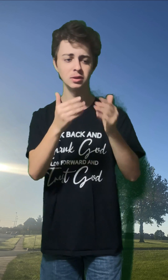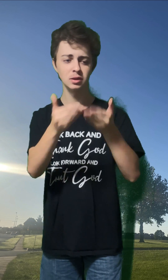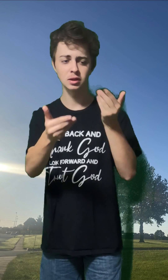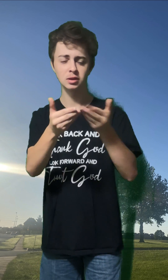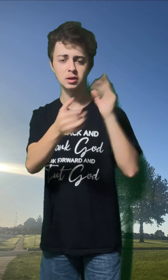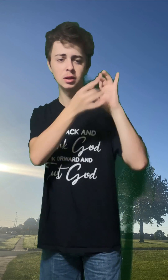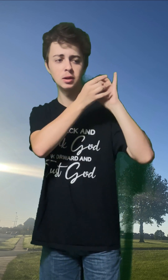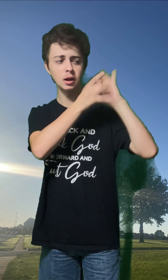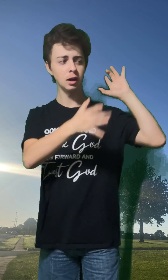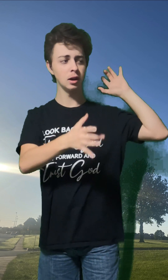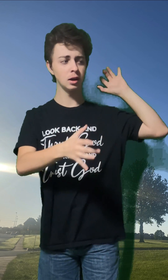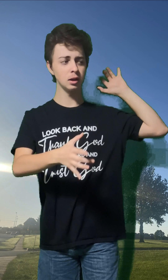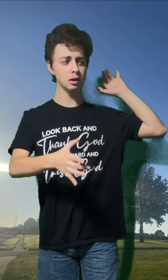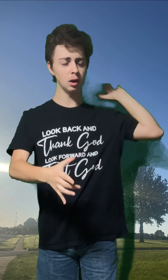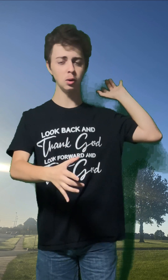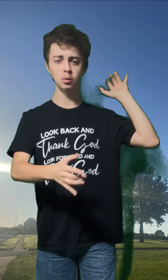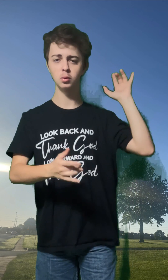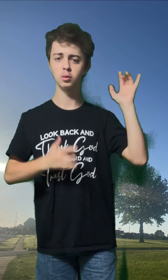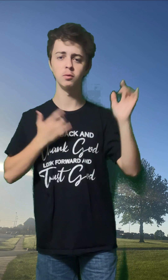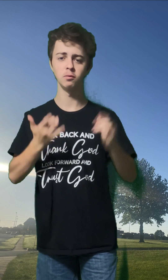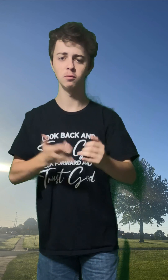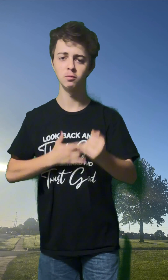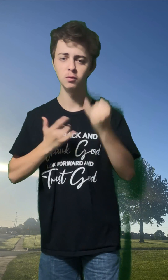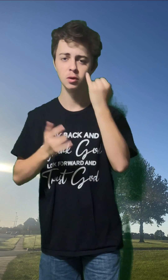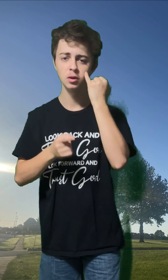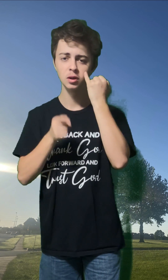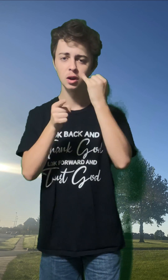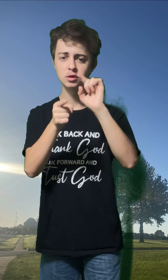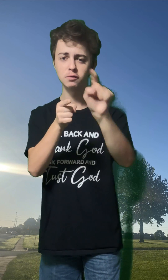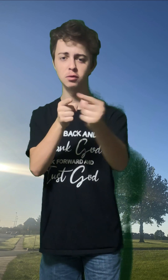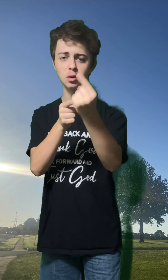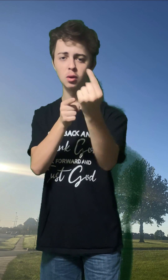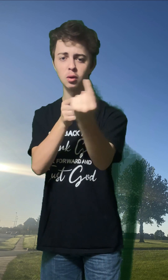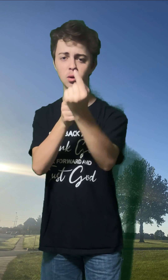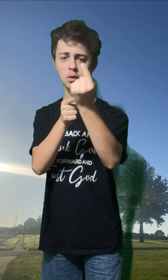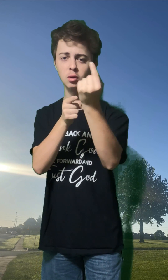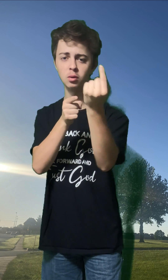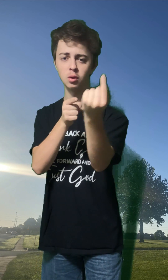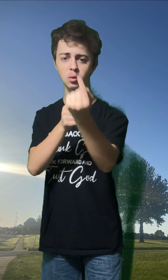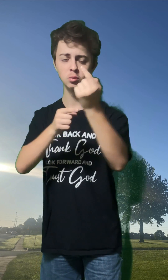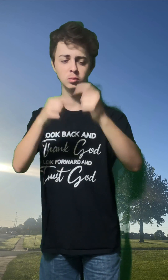It isn't easy to let go Feelin' as if you're all alone